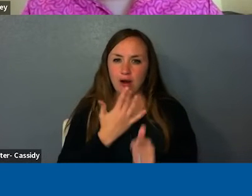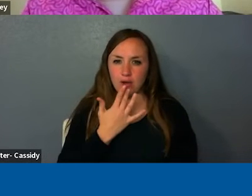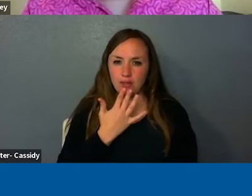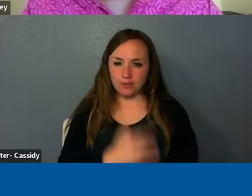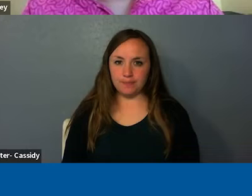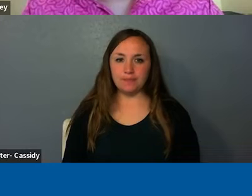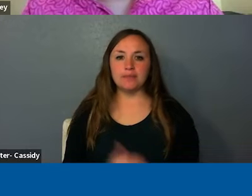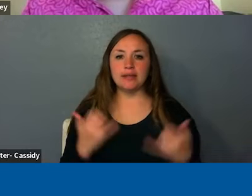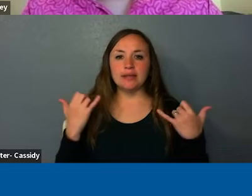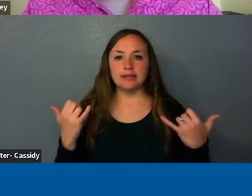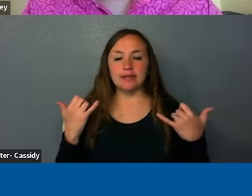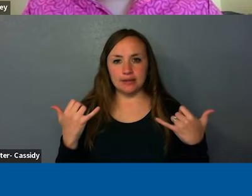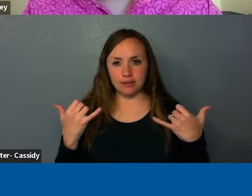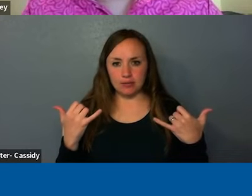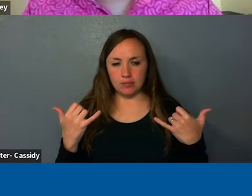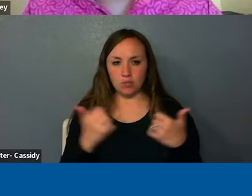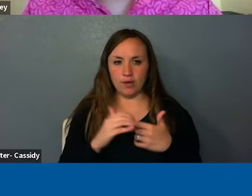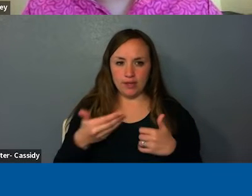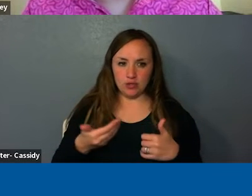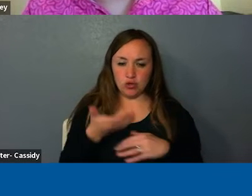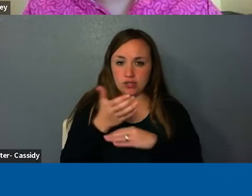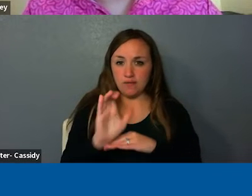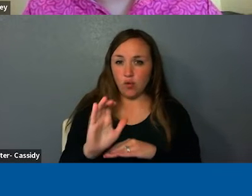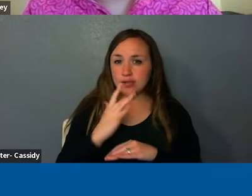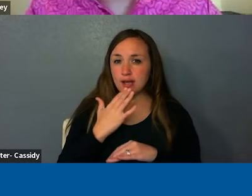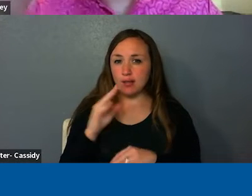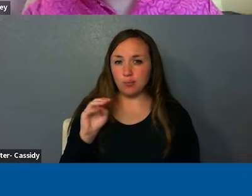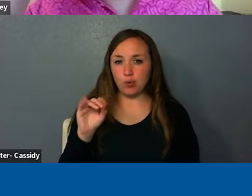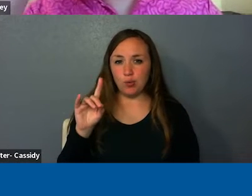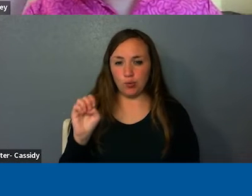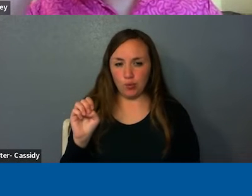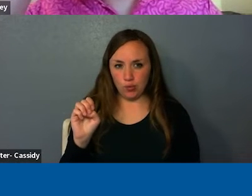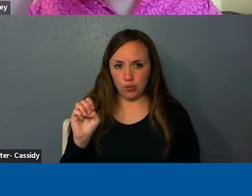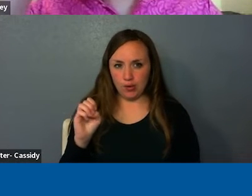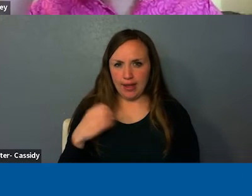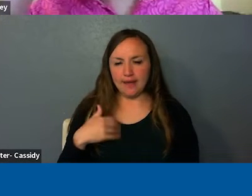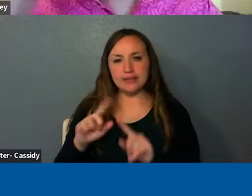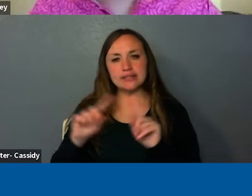And now, with the introduction of forced color mode, they have a slightly different set of keywords.